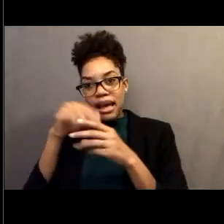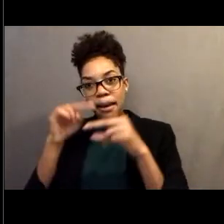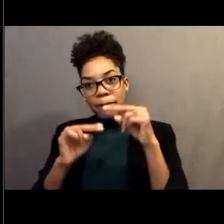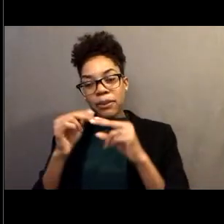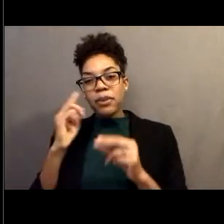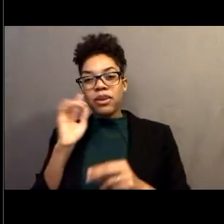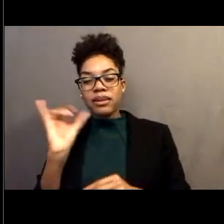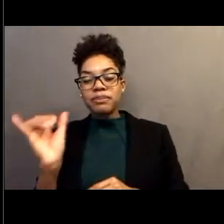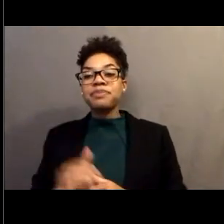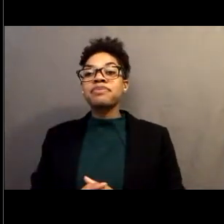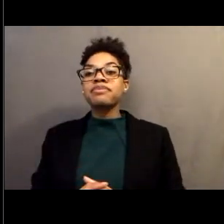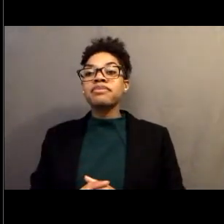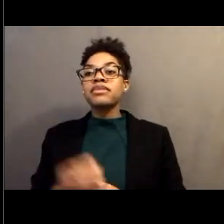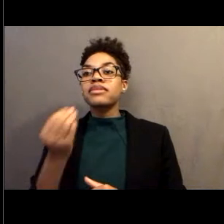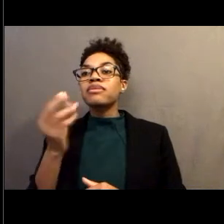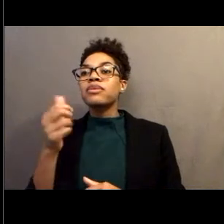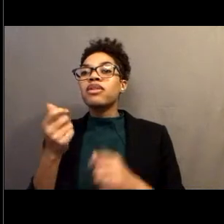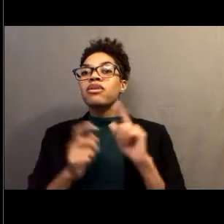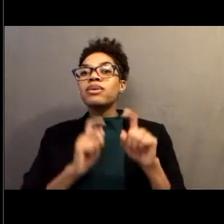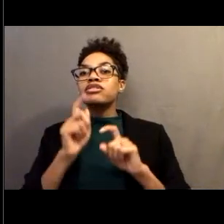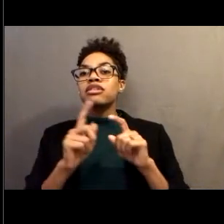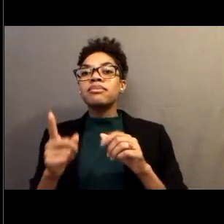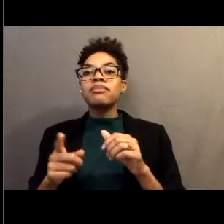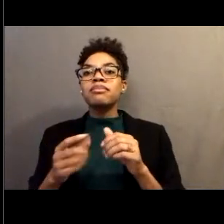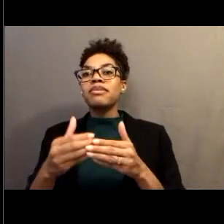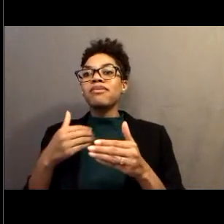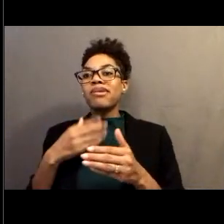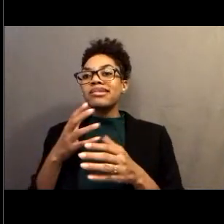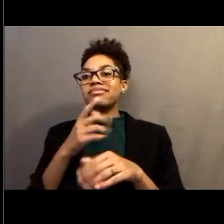A couple other questions before we run out of time here.